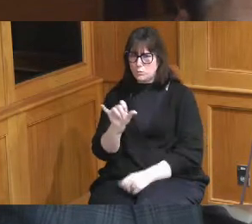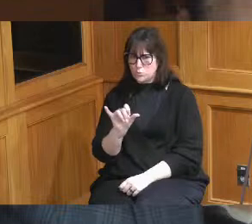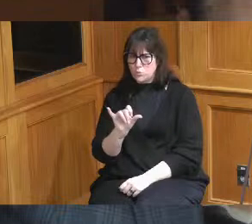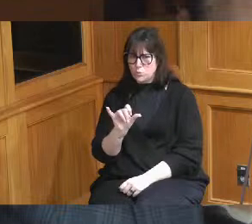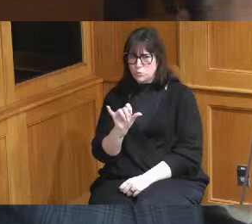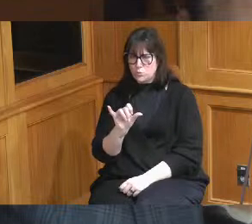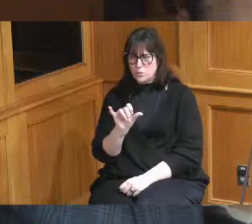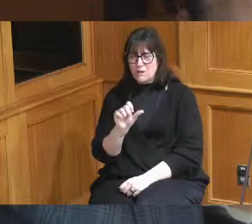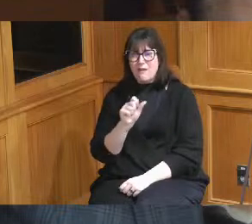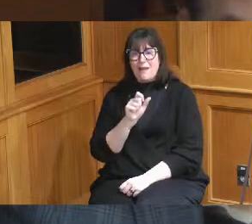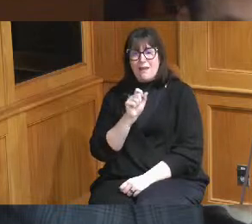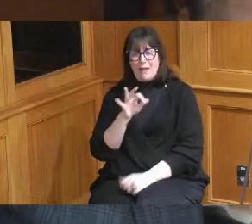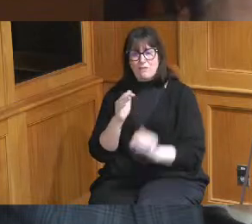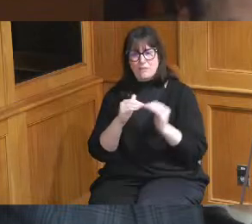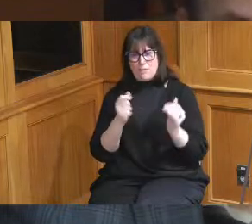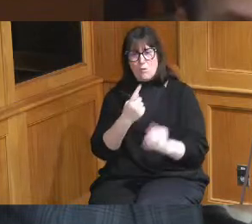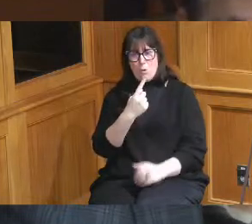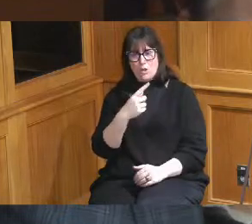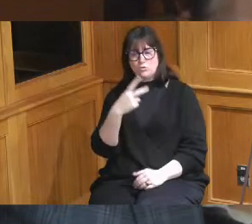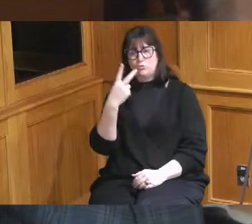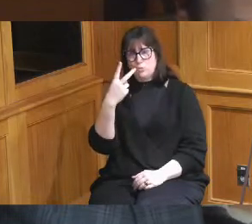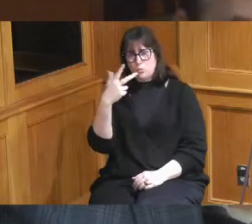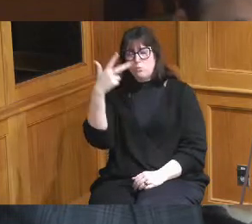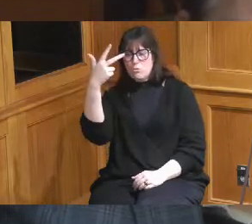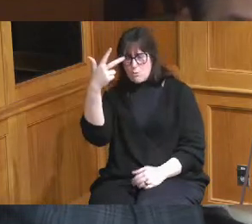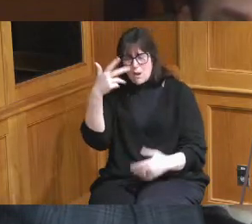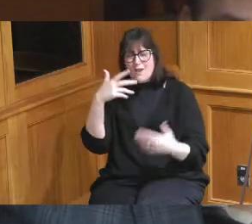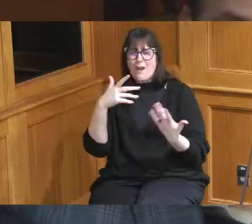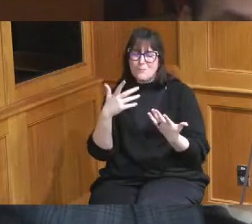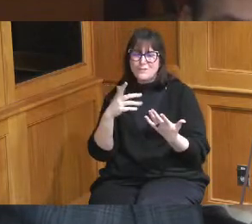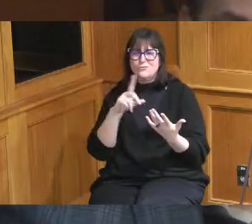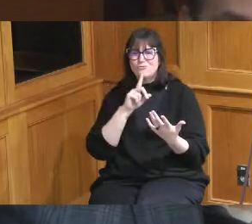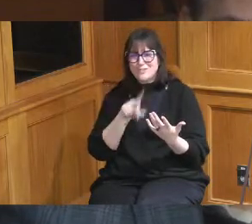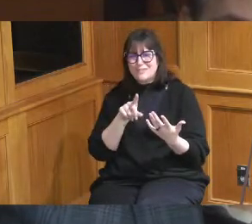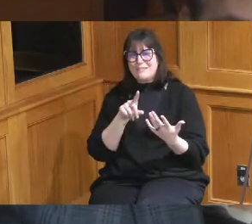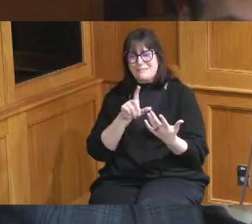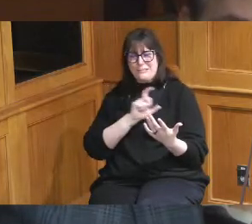going to be a level one two or three obviously that's up to the Sheriff's Office and the Sheriff